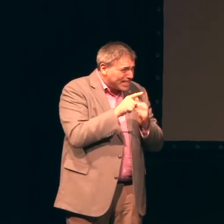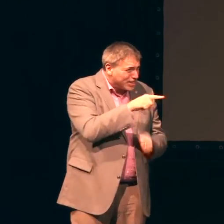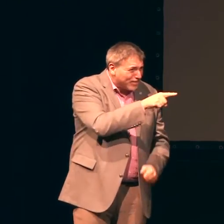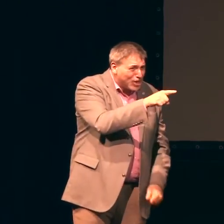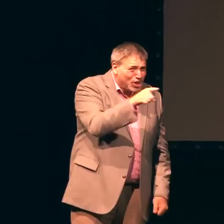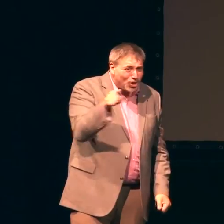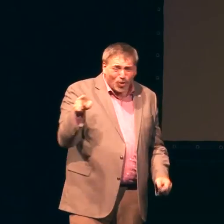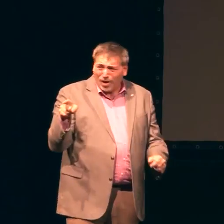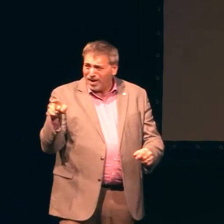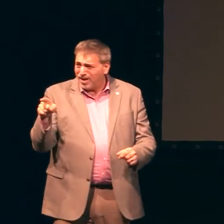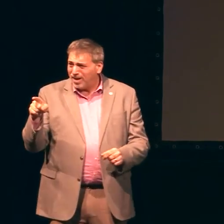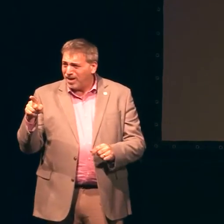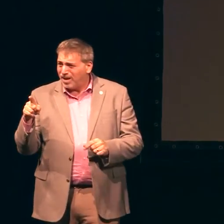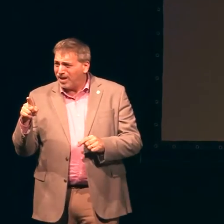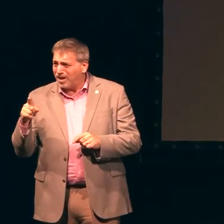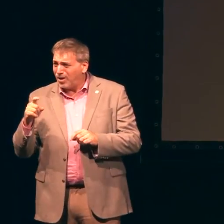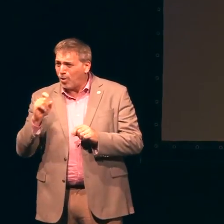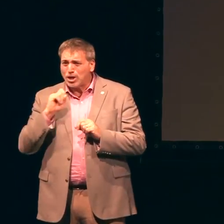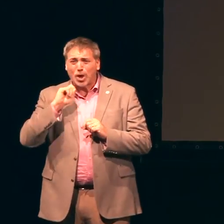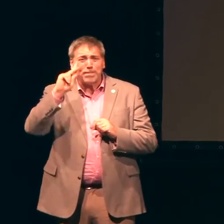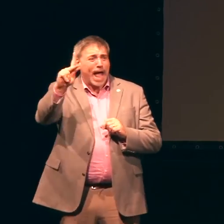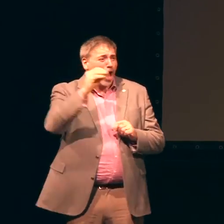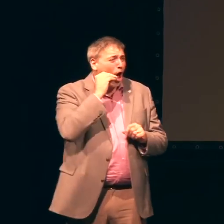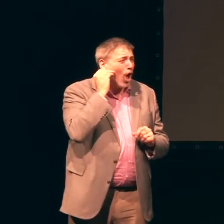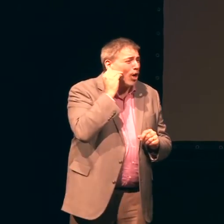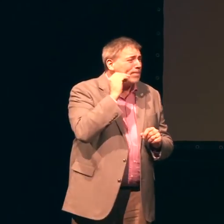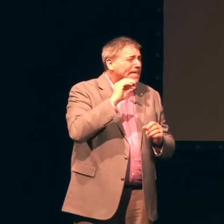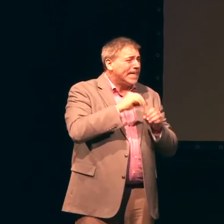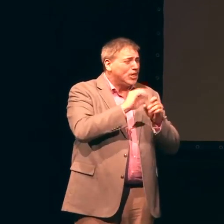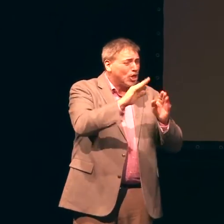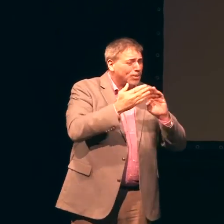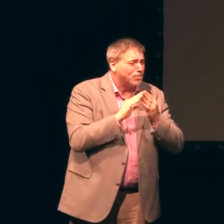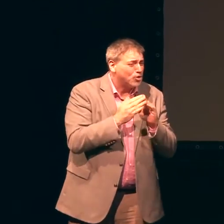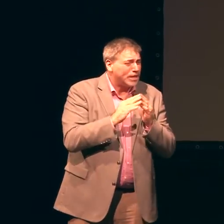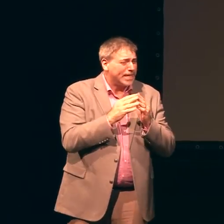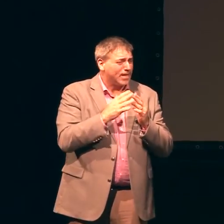it. And I challenge each of you, go home, go to